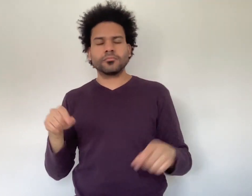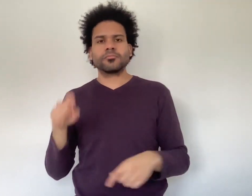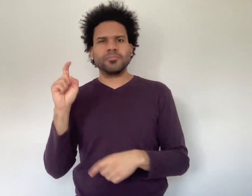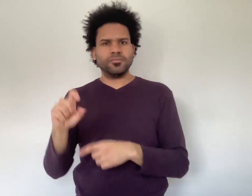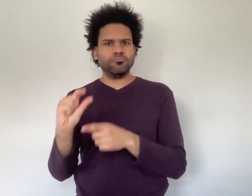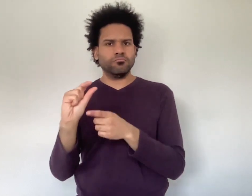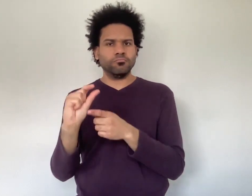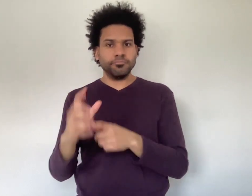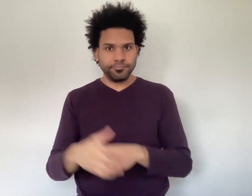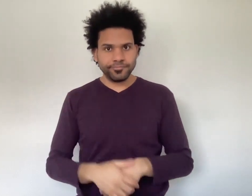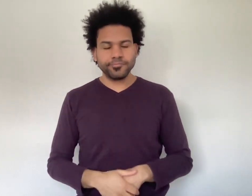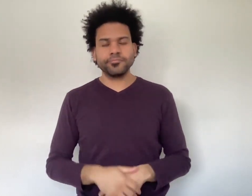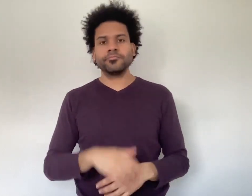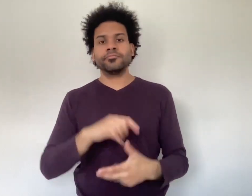But it only required a tiny amount of chromium.